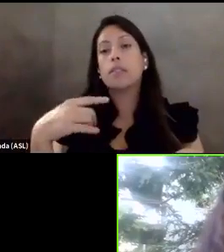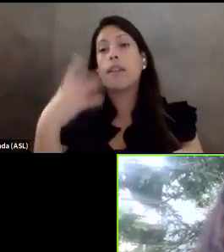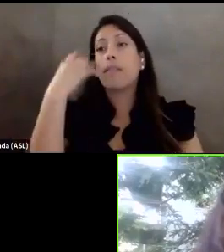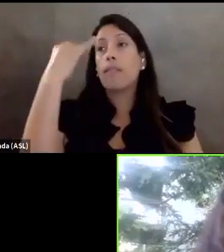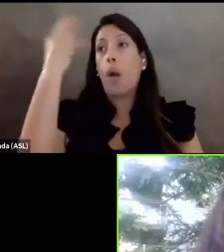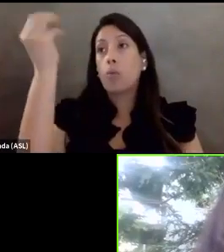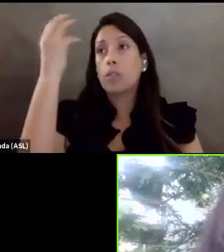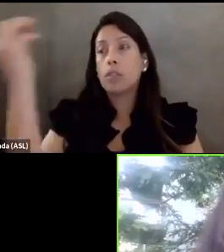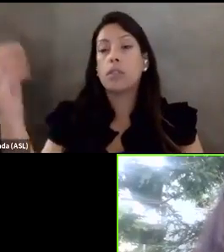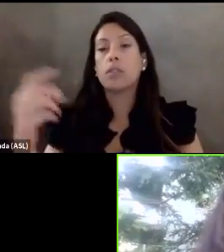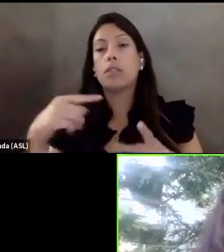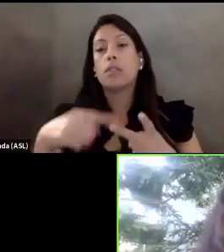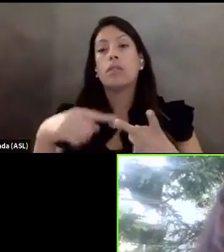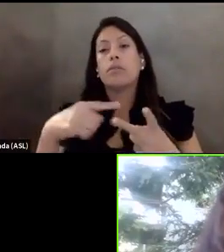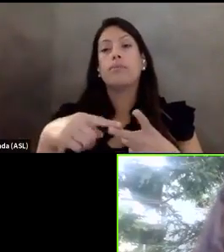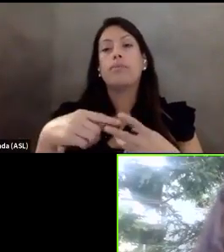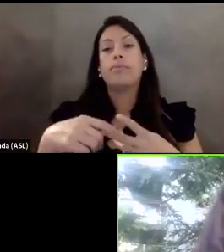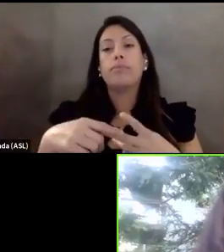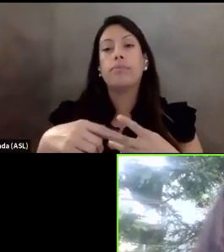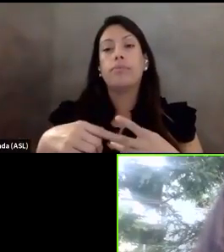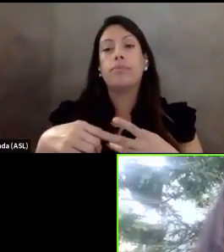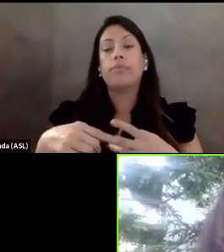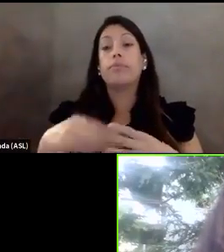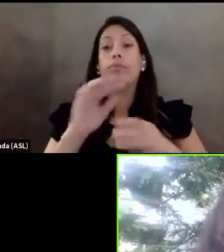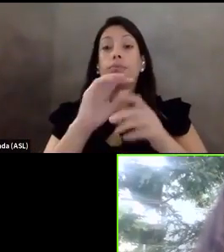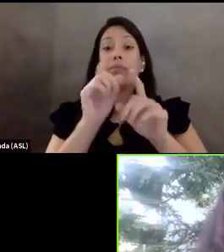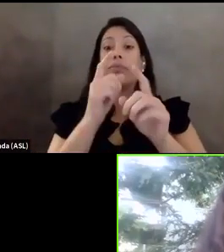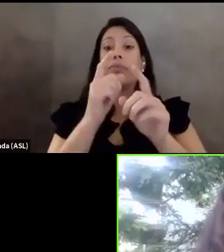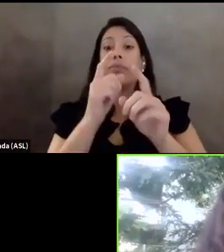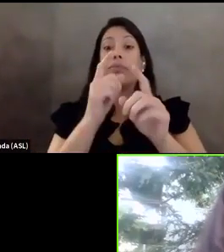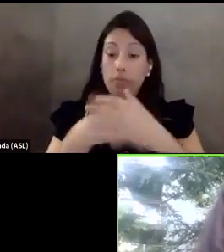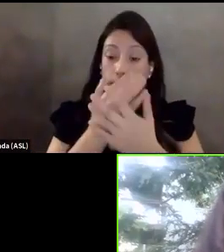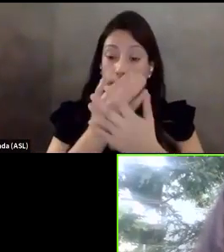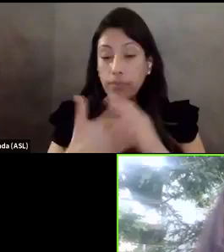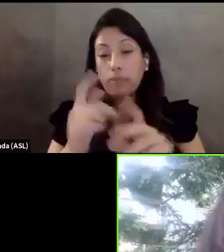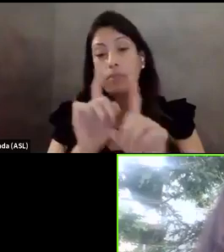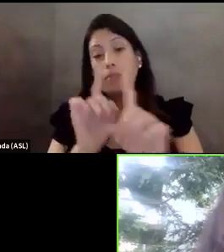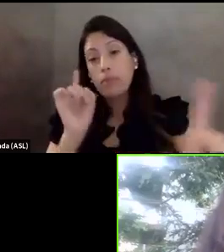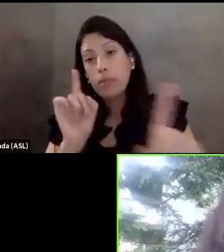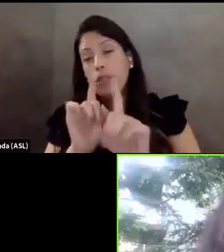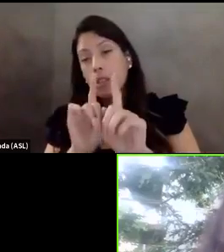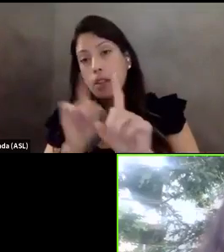practice, the social or physical distancing, use hygiene measures and use